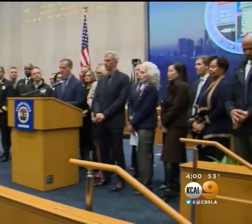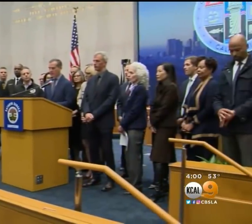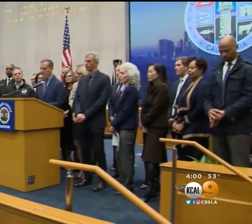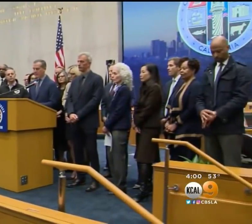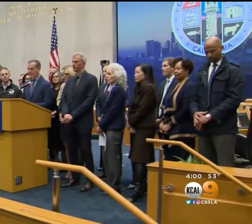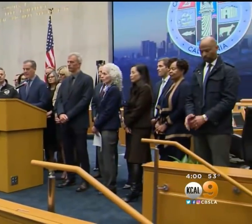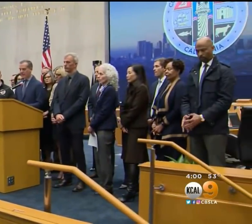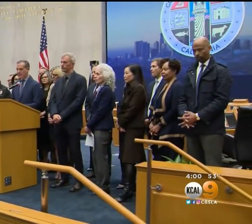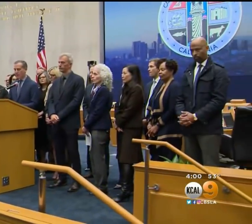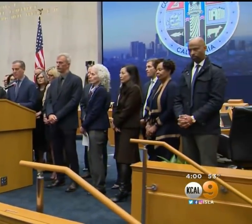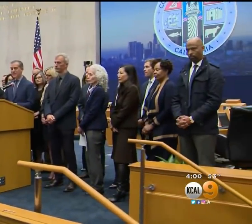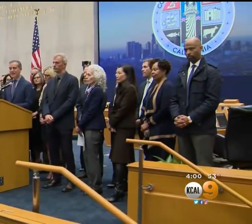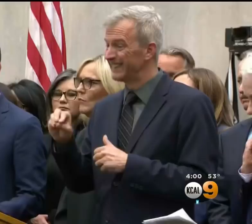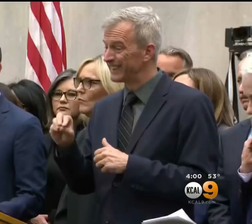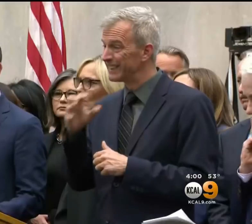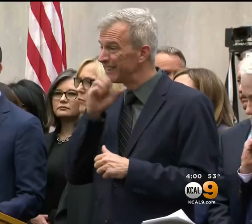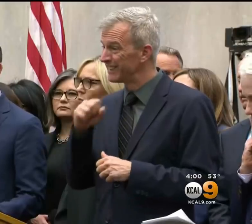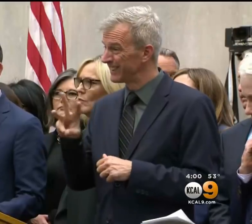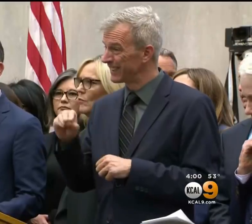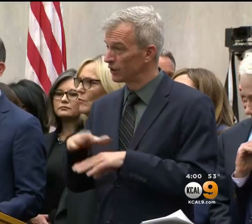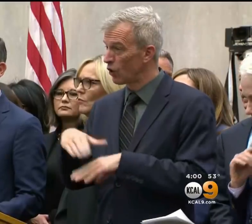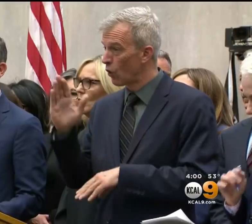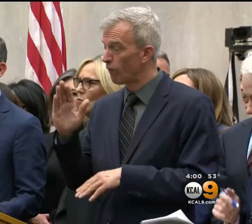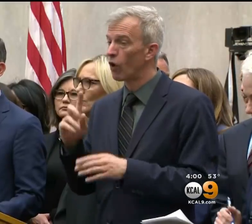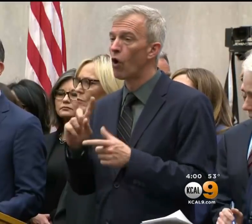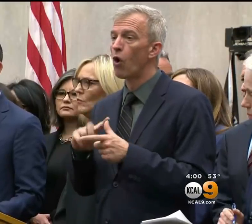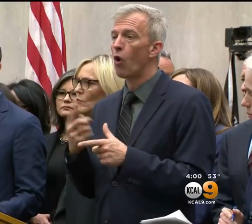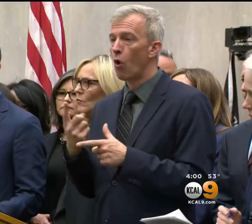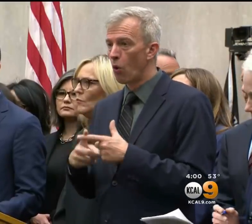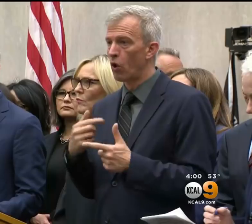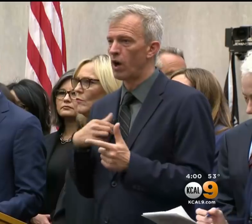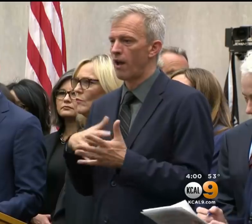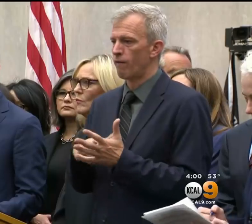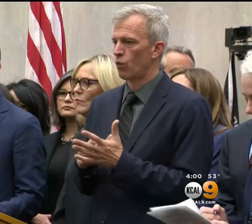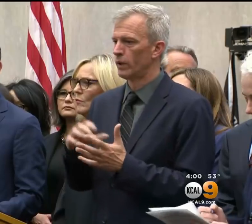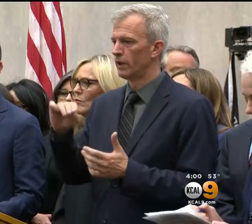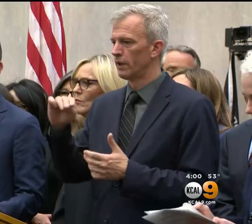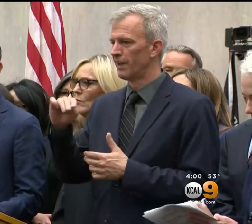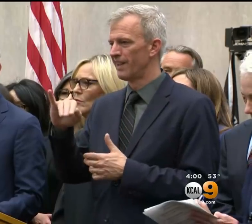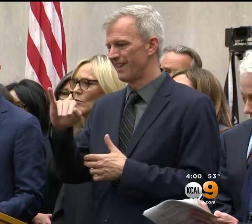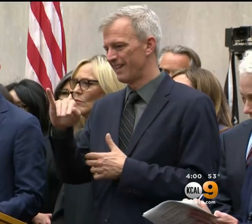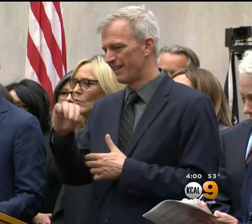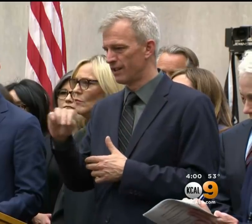WE ARE CLOSING CITY HALL TO ALL NON-CITY EMPLOYEES. UNPRECEDENTED ACTION